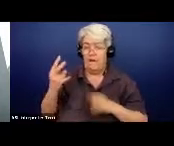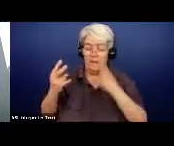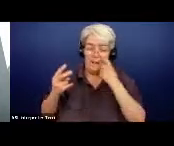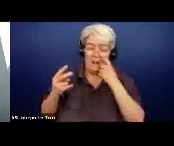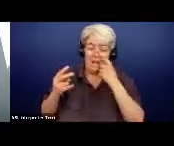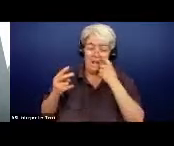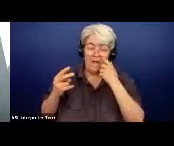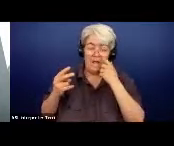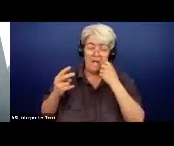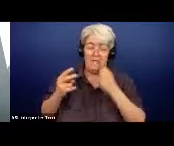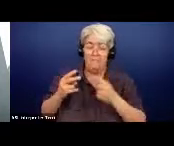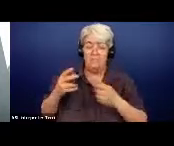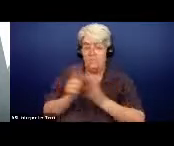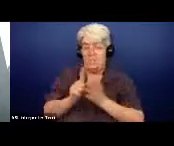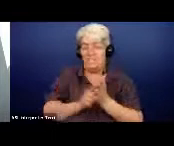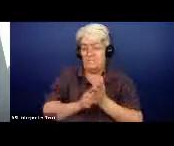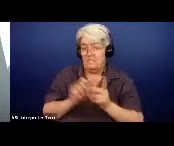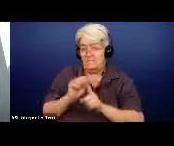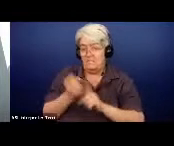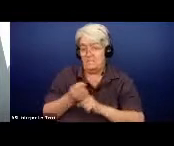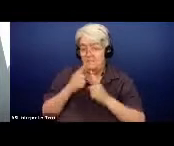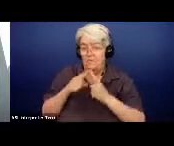that enforcement super power we enforce